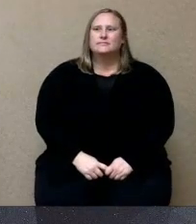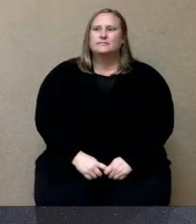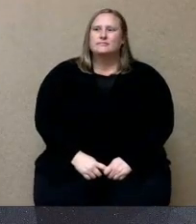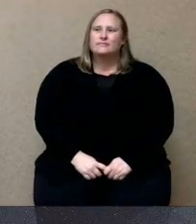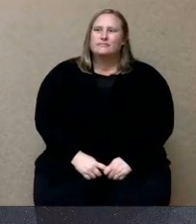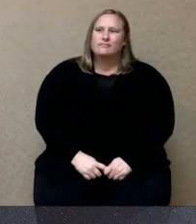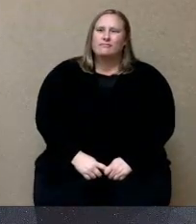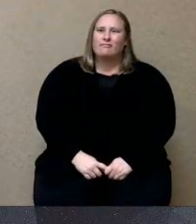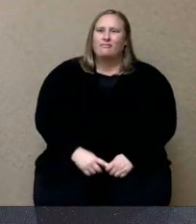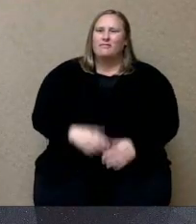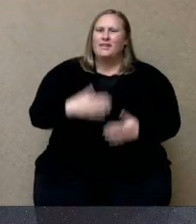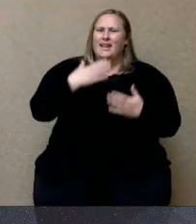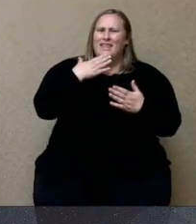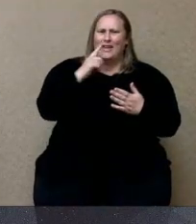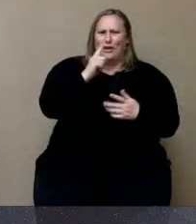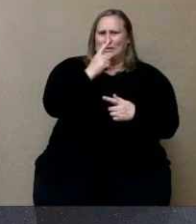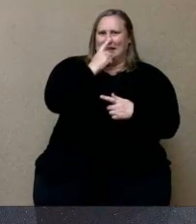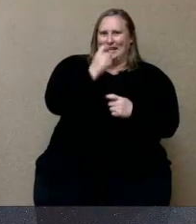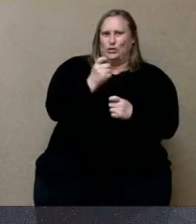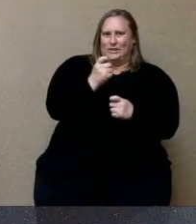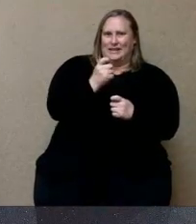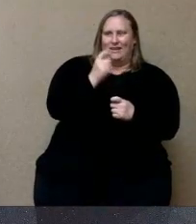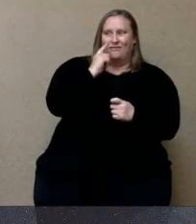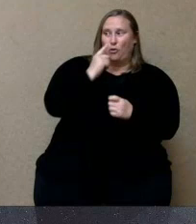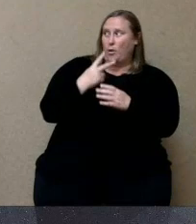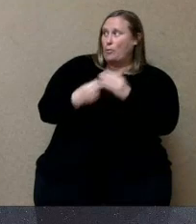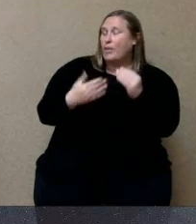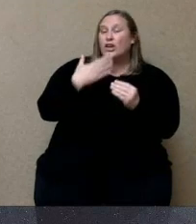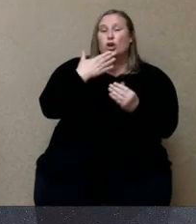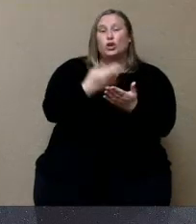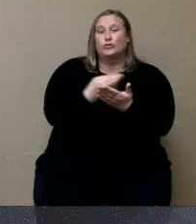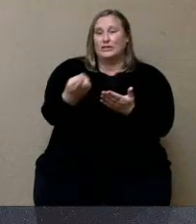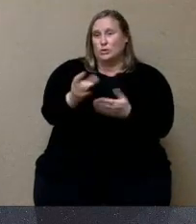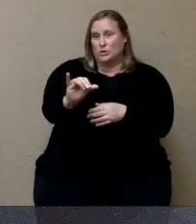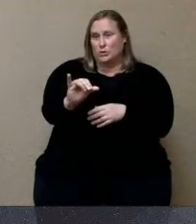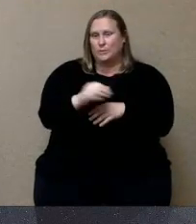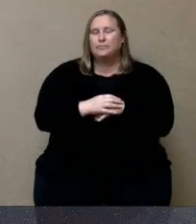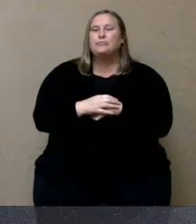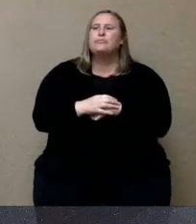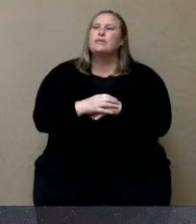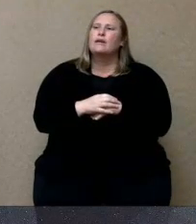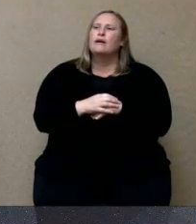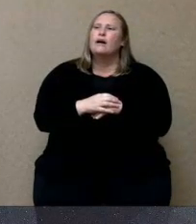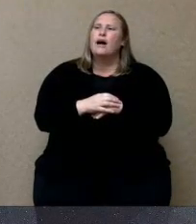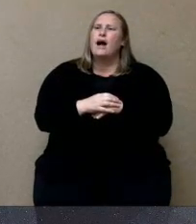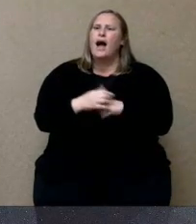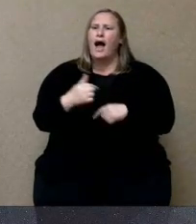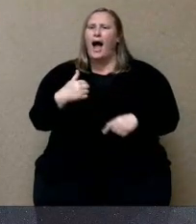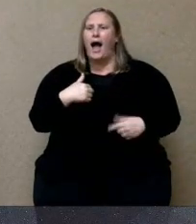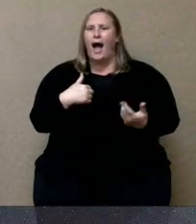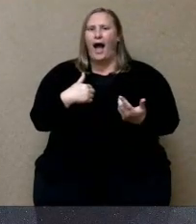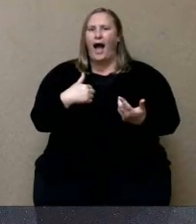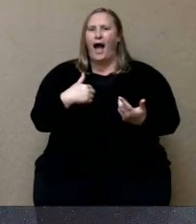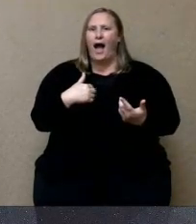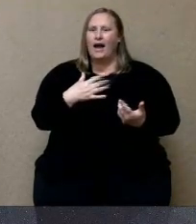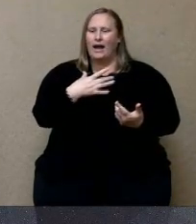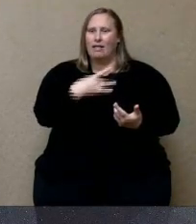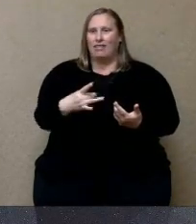Thank you. That was really interesting to both of you. And good resources, by the way. I was kind of bit by the augmentative bug, if you will,